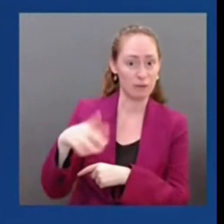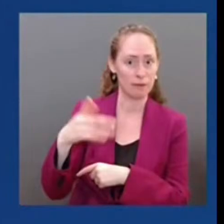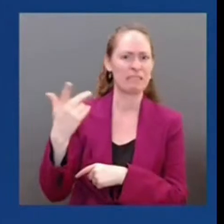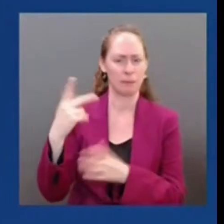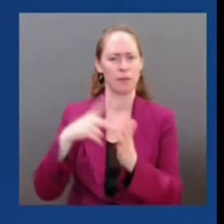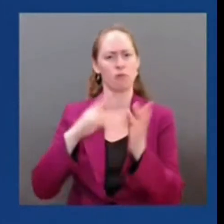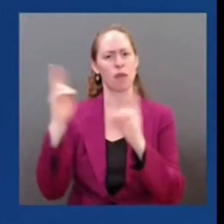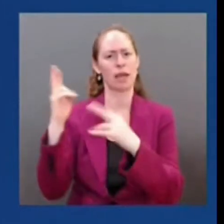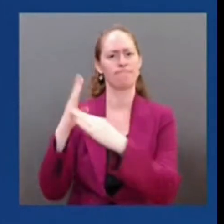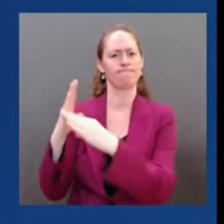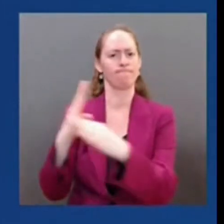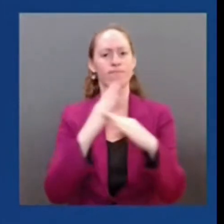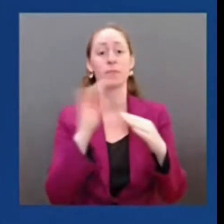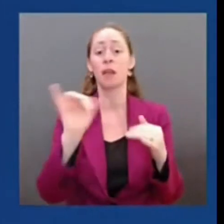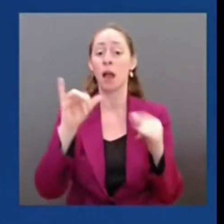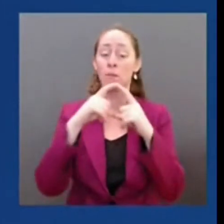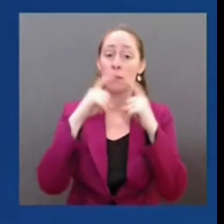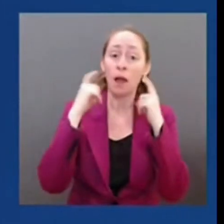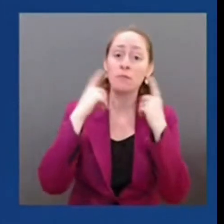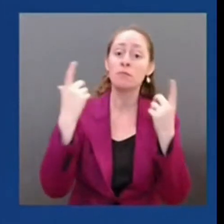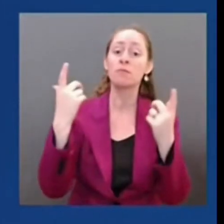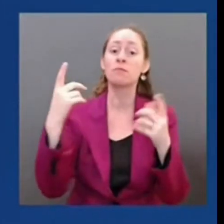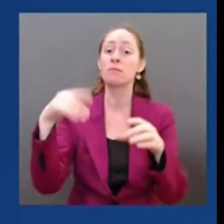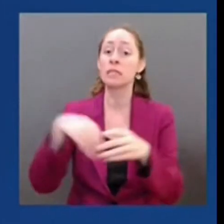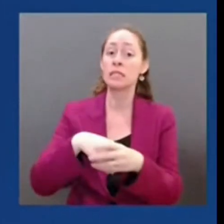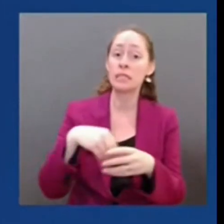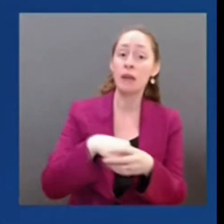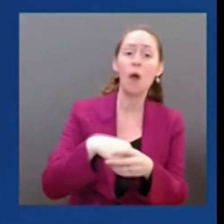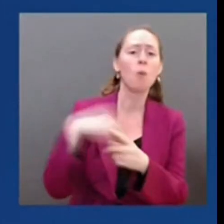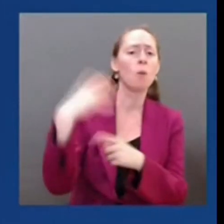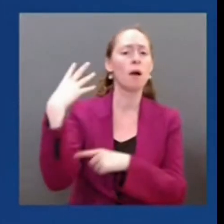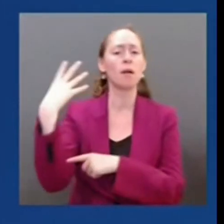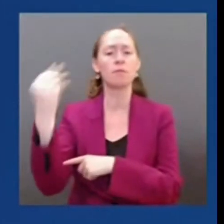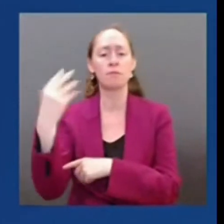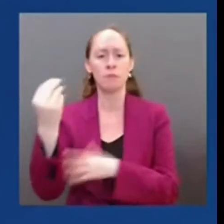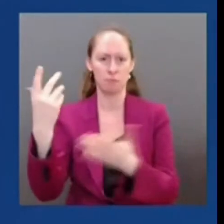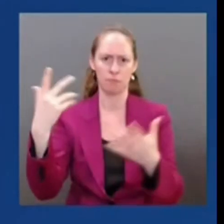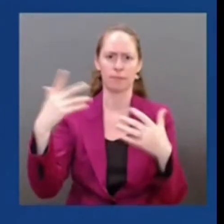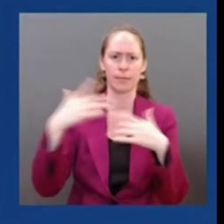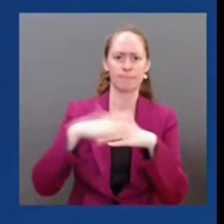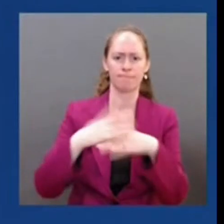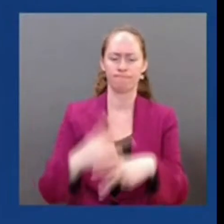HI, EVYONE SHOULD BE USING PREVENTION MEASURES AND WEARING A MASK IN PUBLIC INDOOR